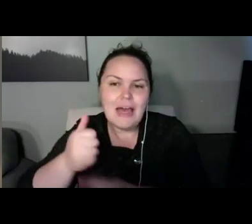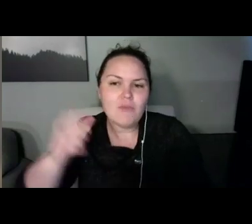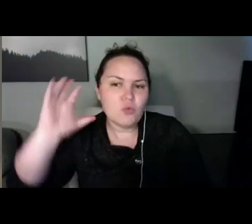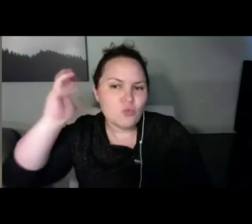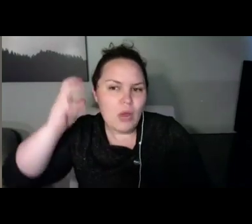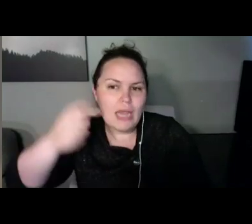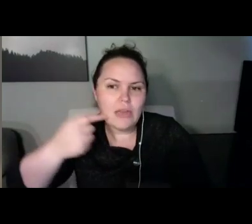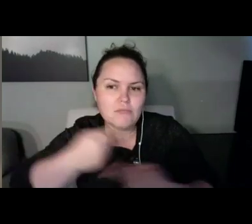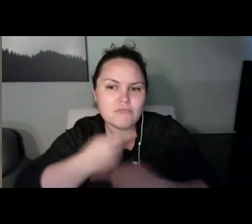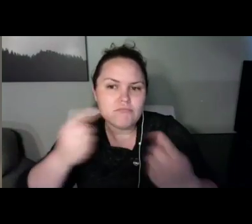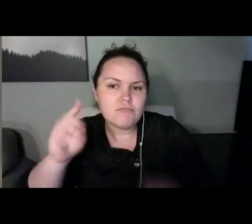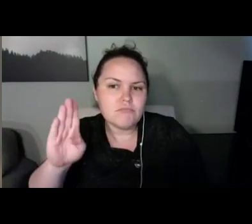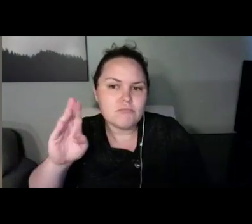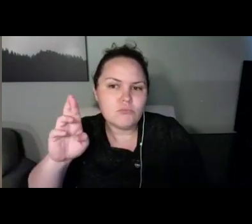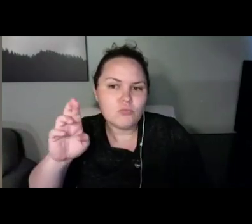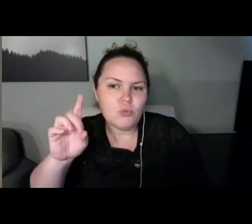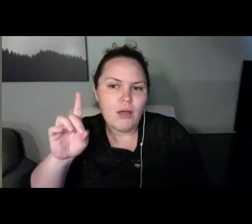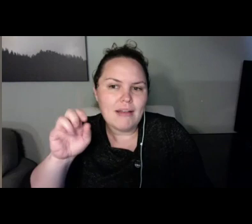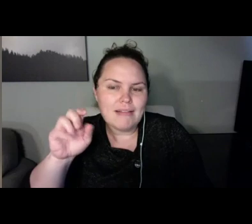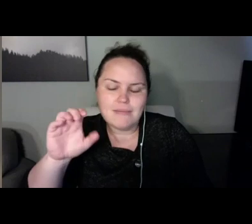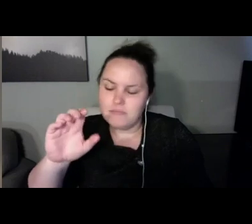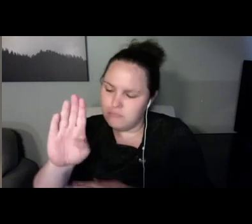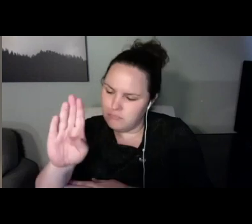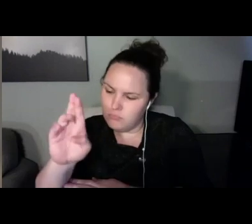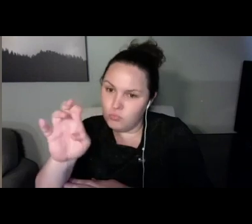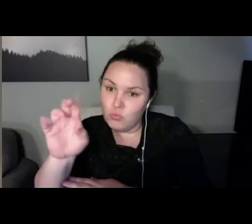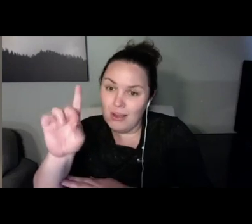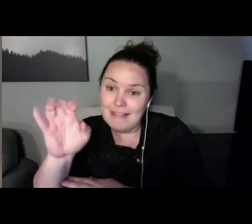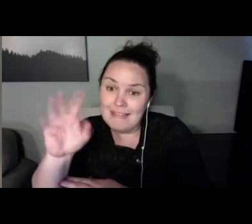for a group of radio stations that are based in Illinois.